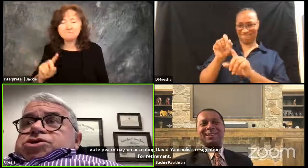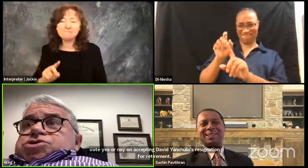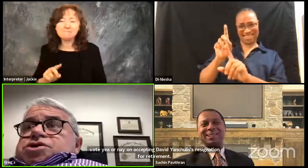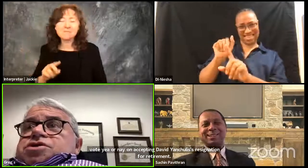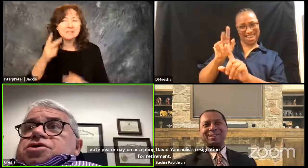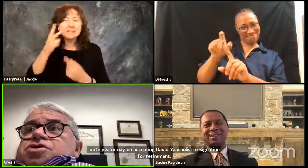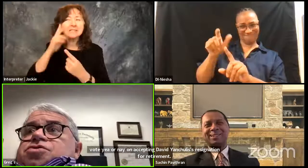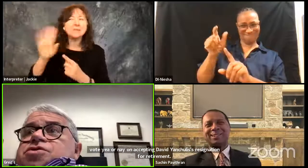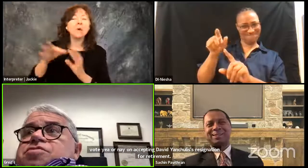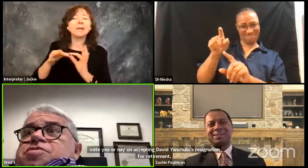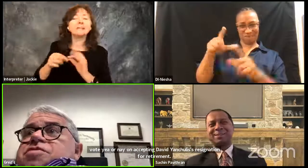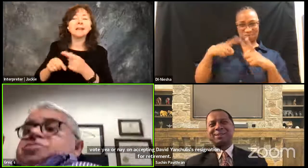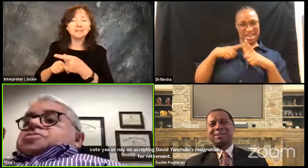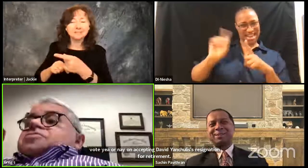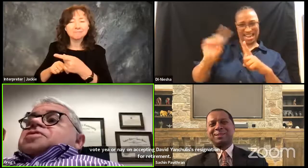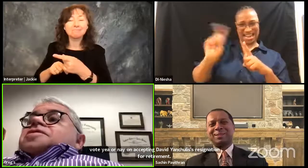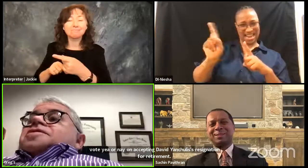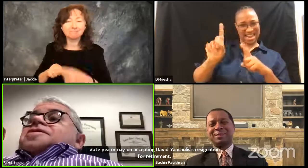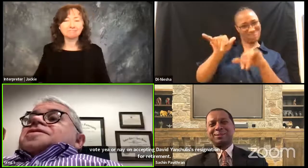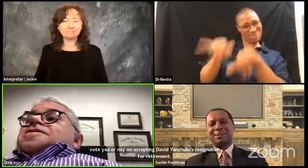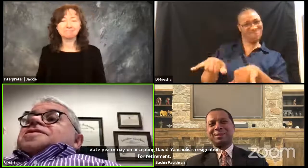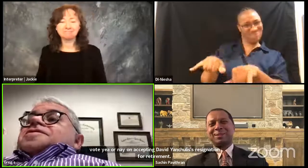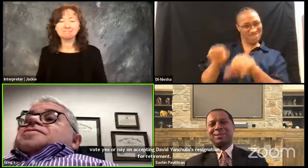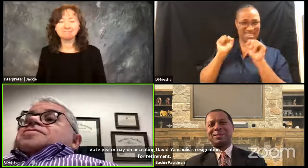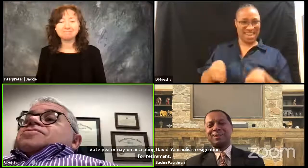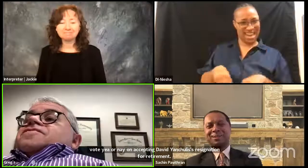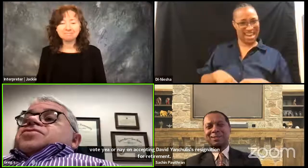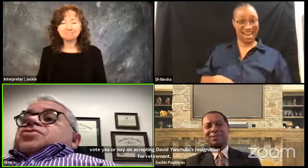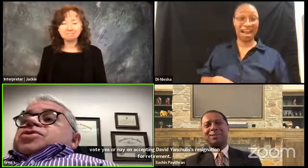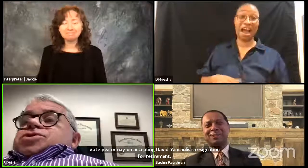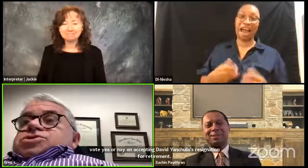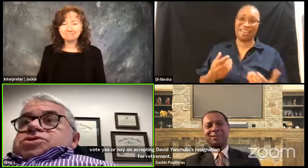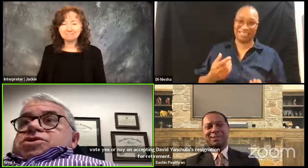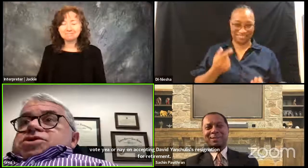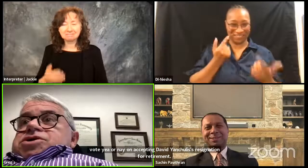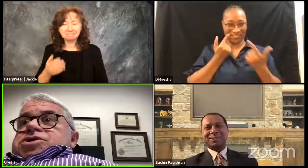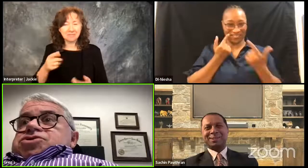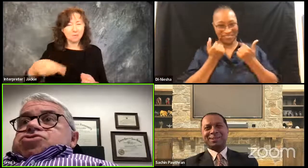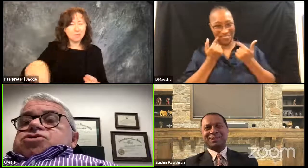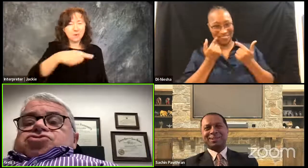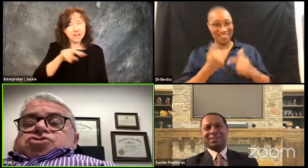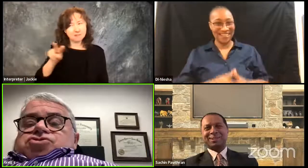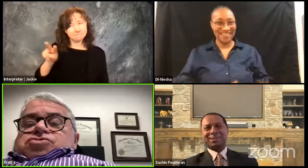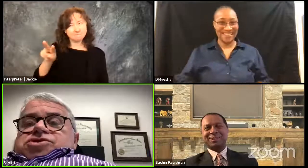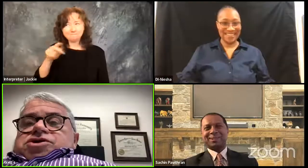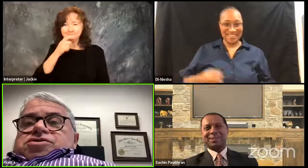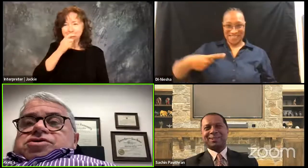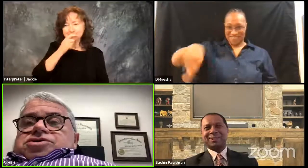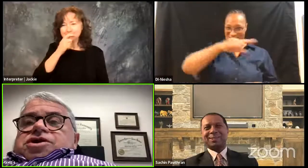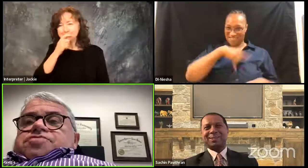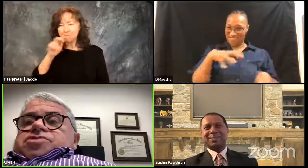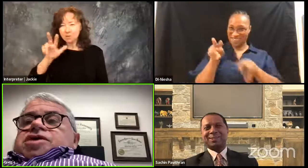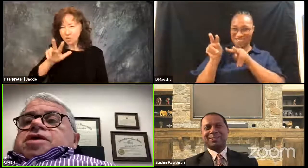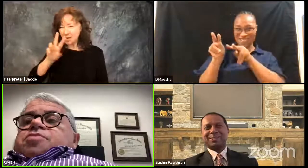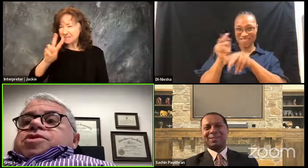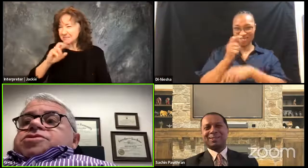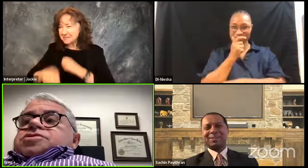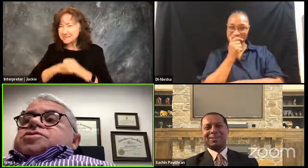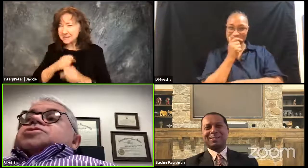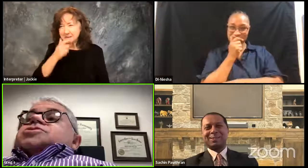So, yes, we will be able to review his 36-year tenure in depth at that point.